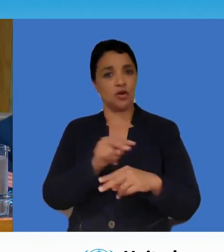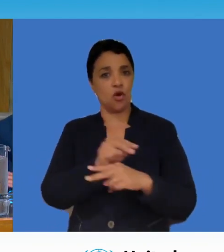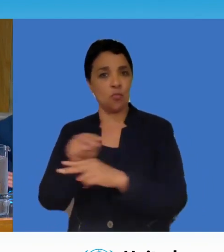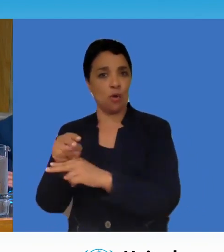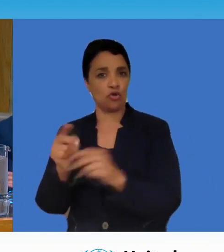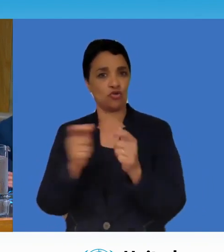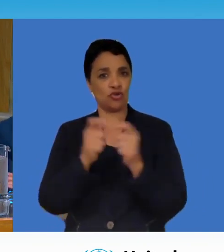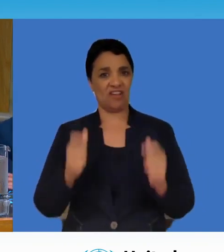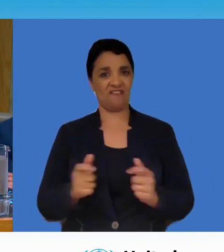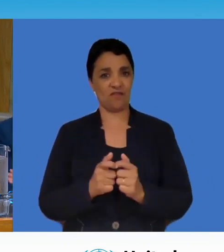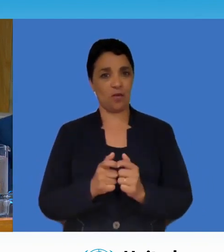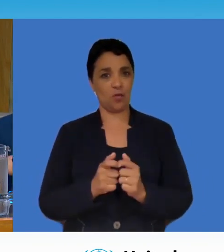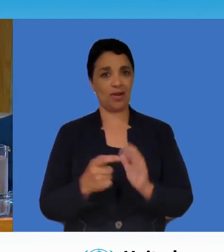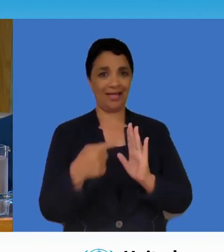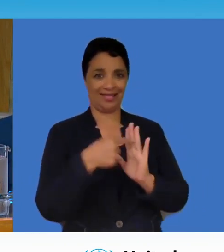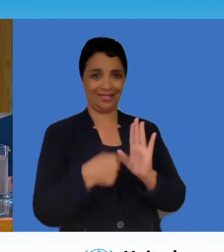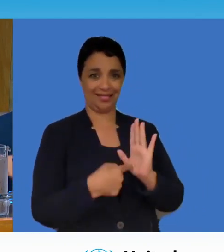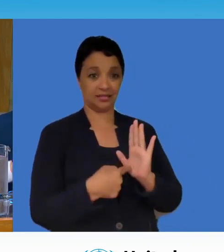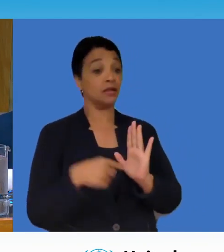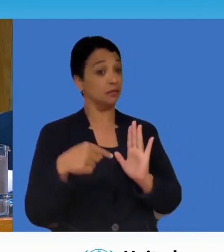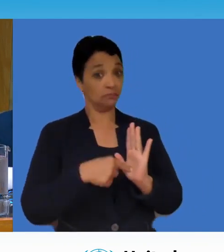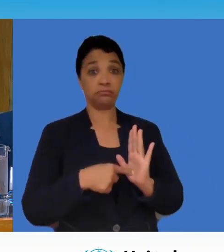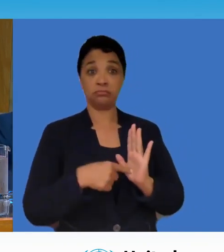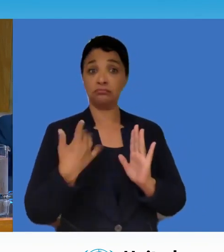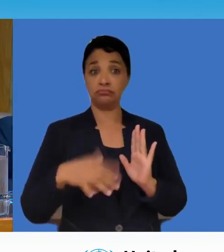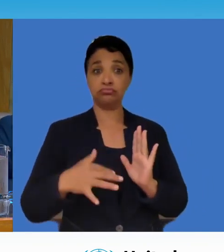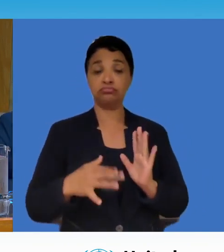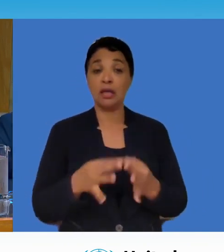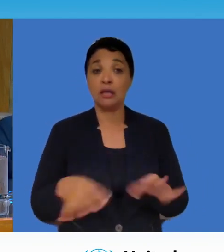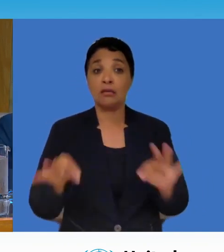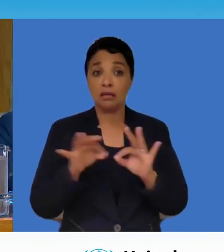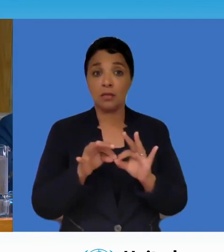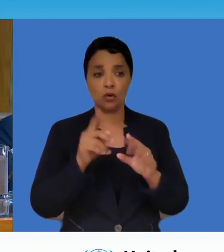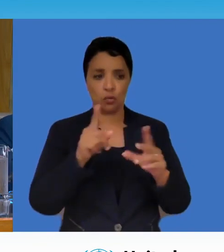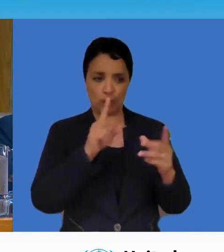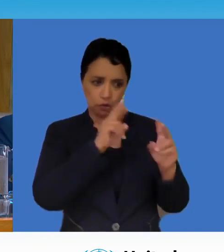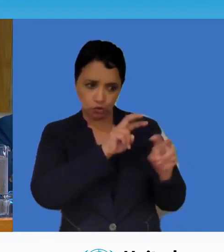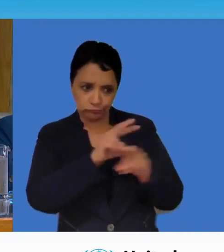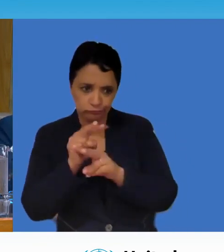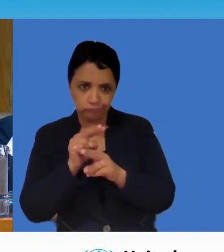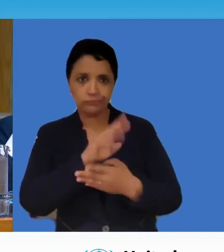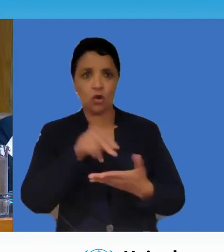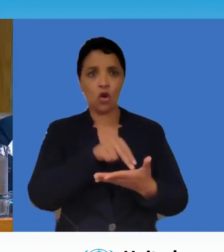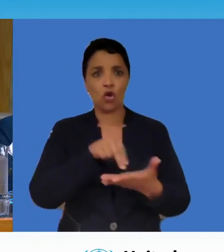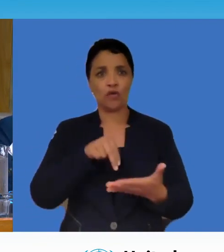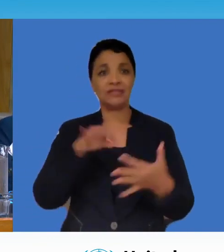independent monitoring Frameworks which plays an important role in the implementation of Convention